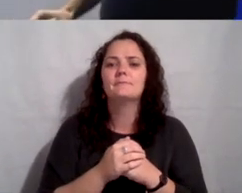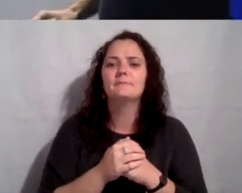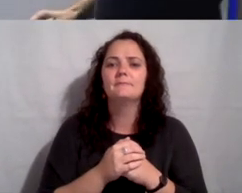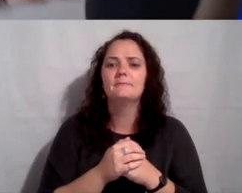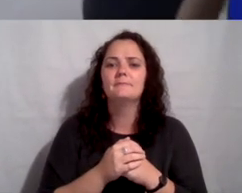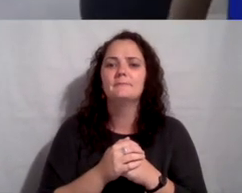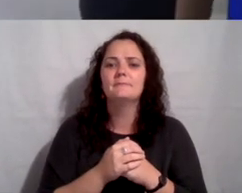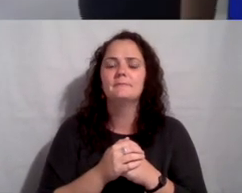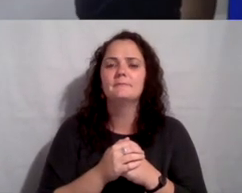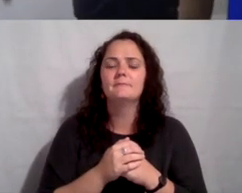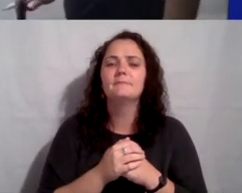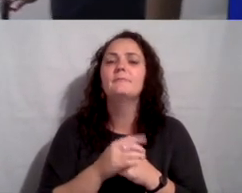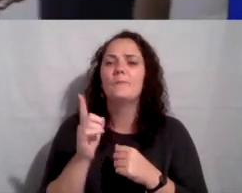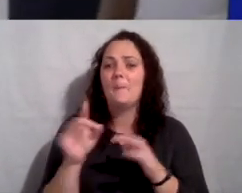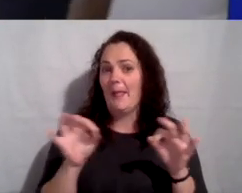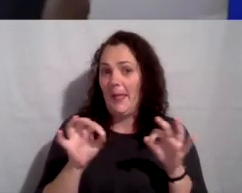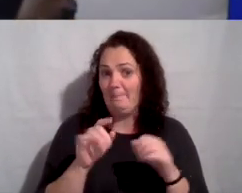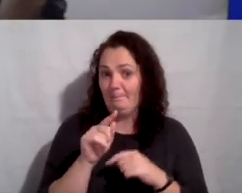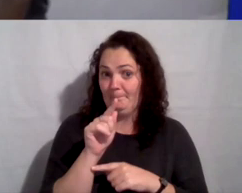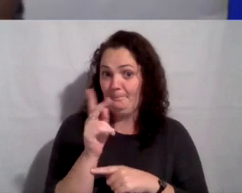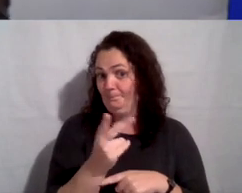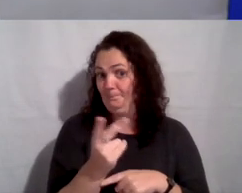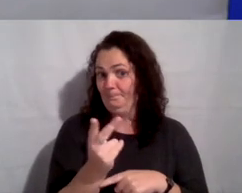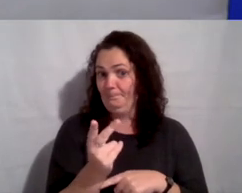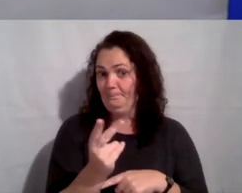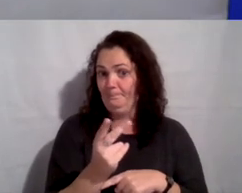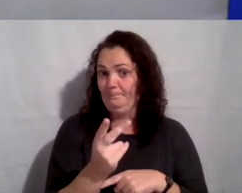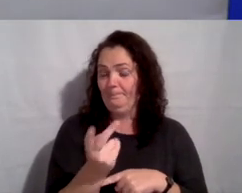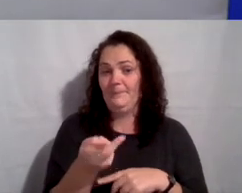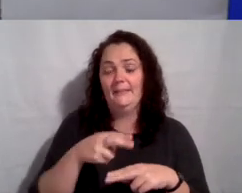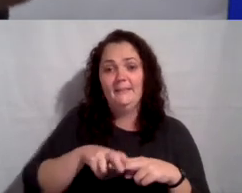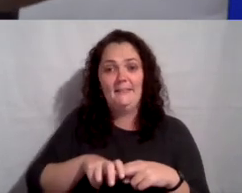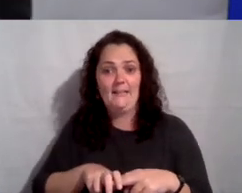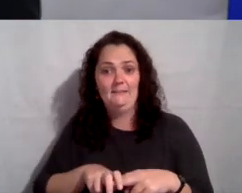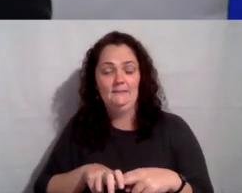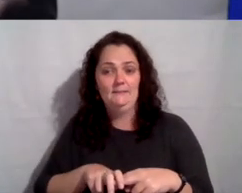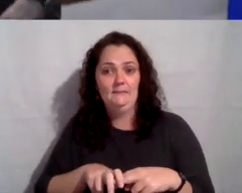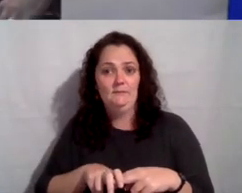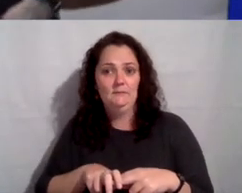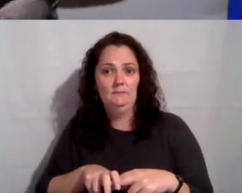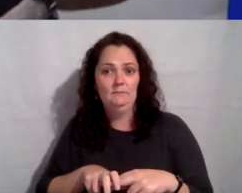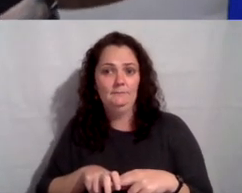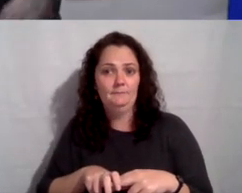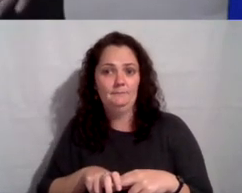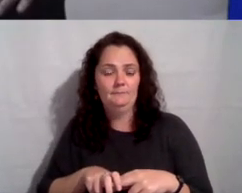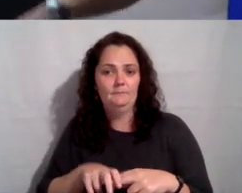there at home. We're going to have Atticus and Rachel this time take a pose where they're seated or not completely seated but